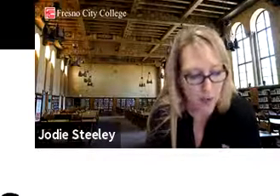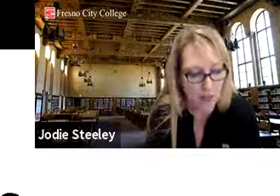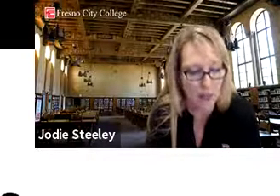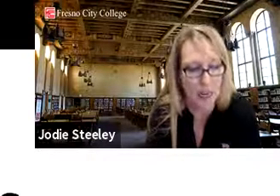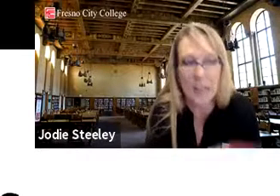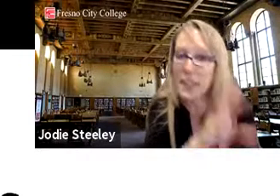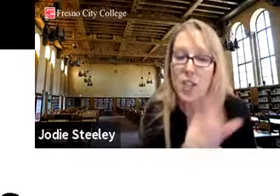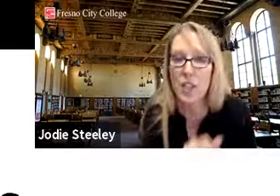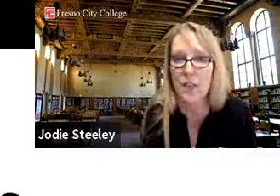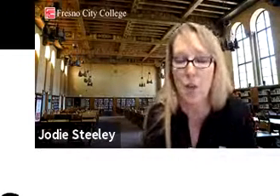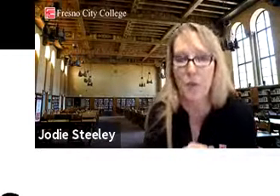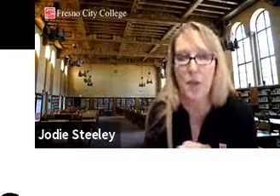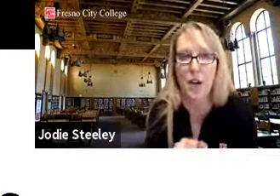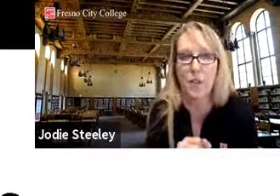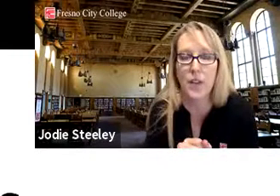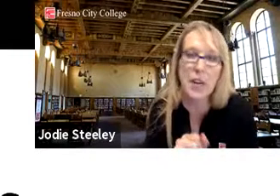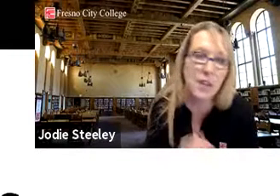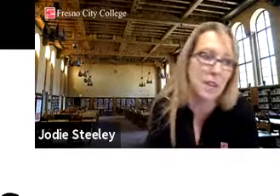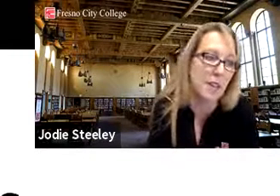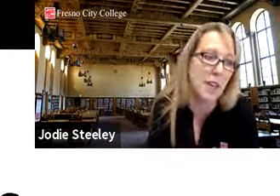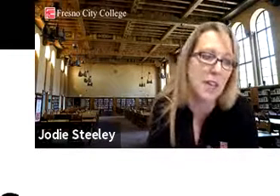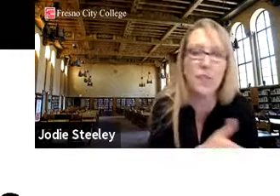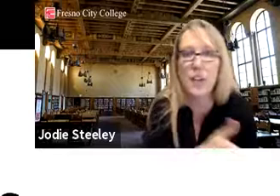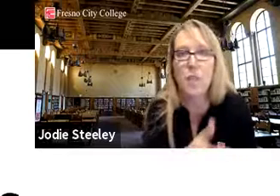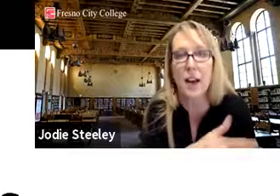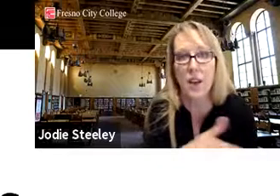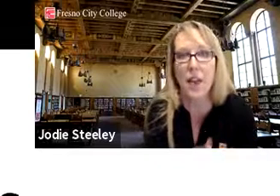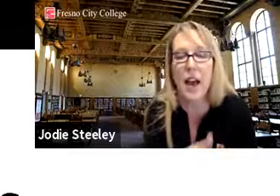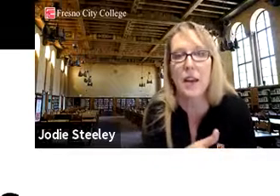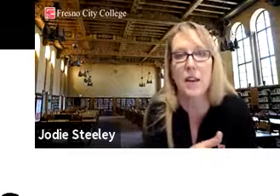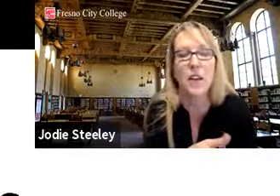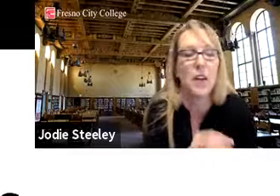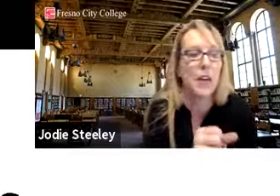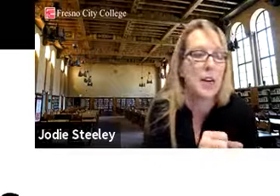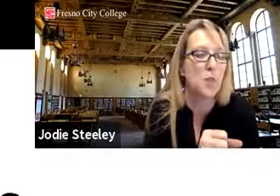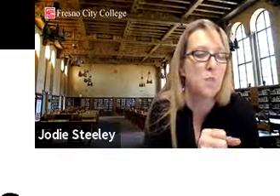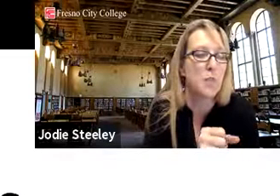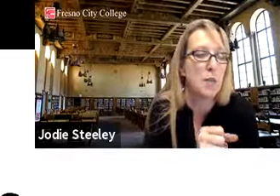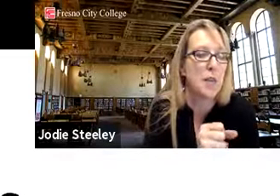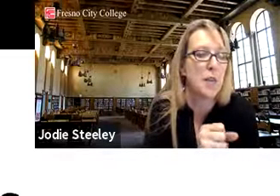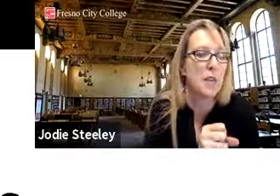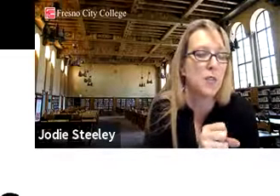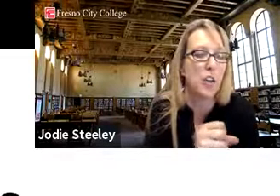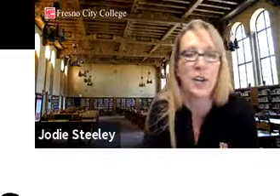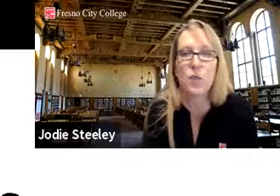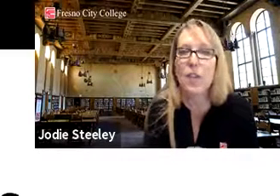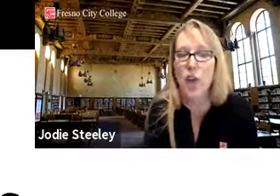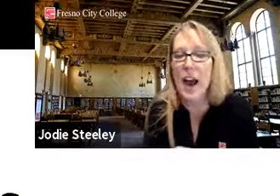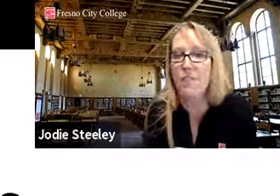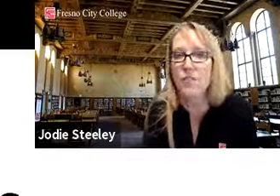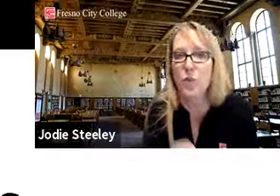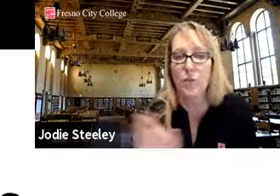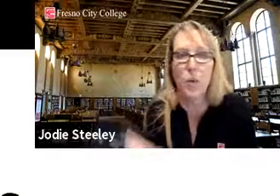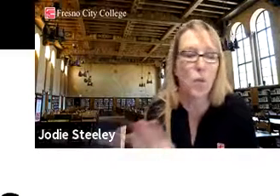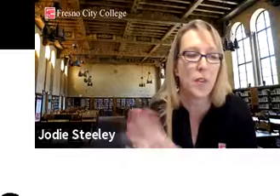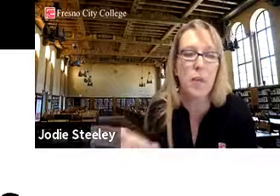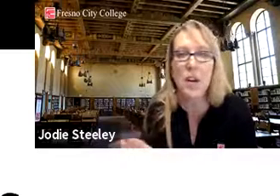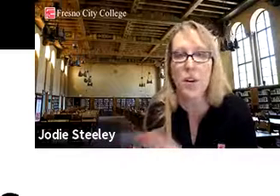doing an annotation of that bibliography. And, and they get feedback on that. Maybe it's sharing a rough draft with a with a peer